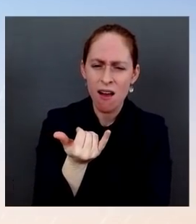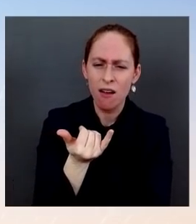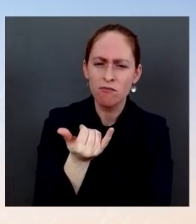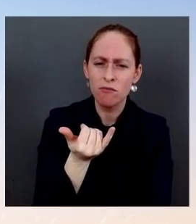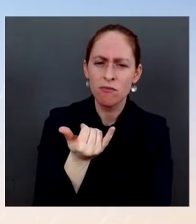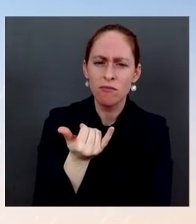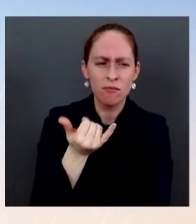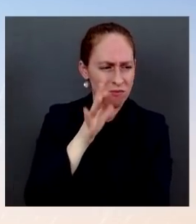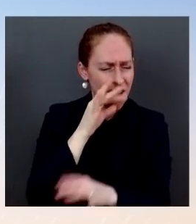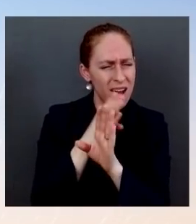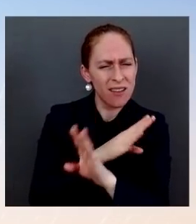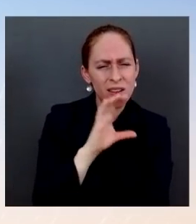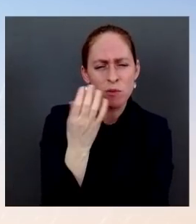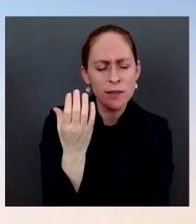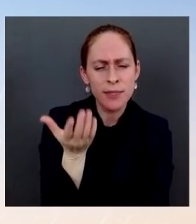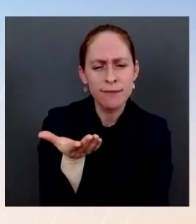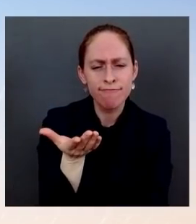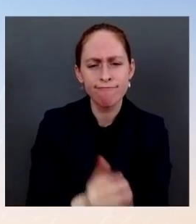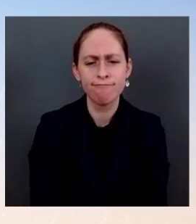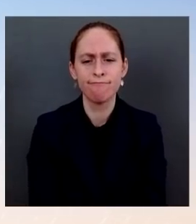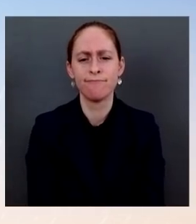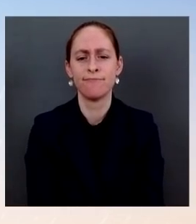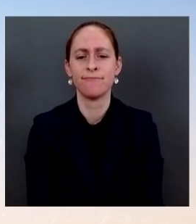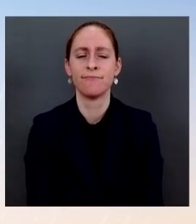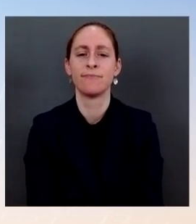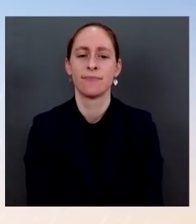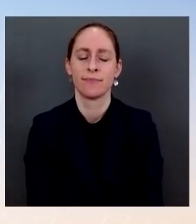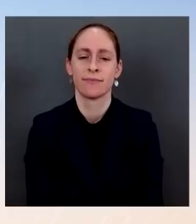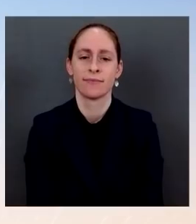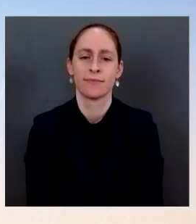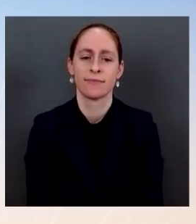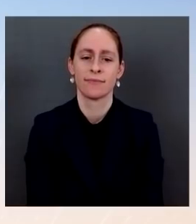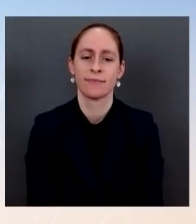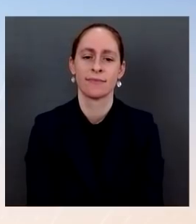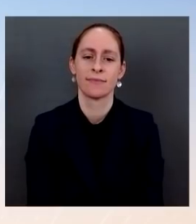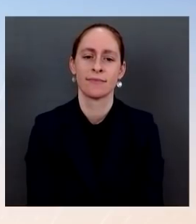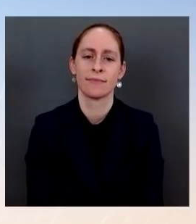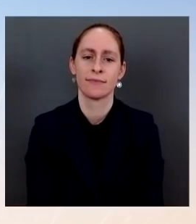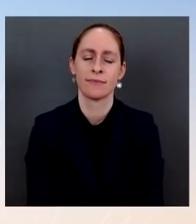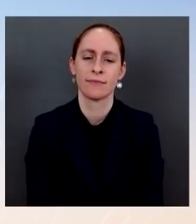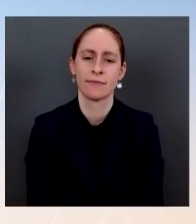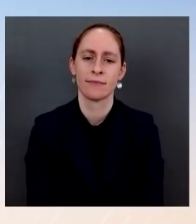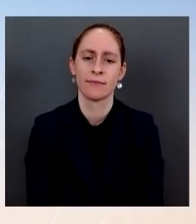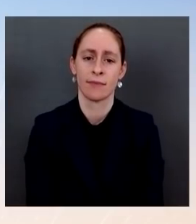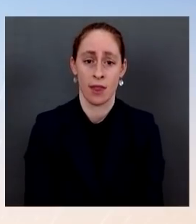even before the President's announcement two days, is massively increasing our testing capacity --